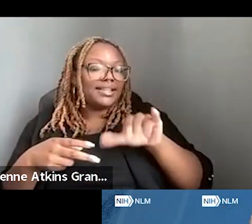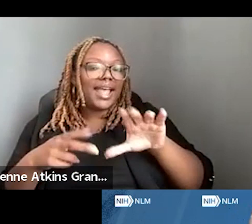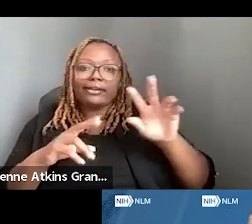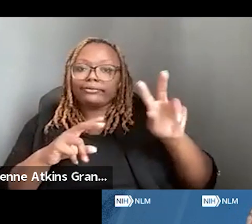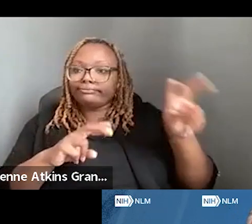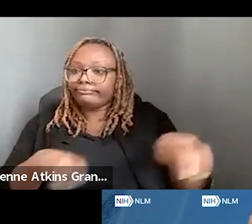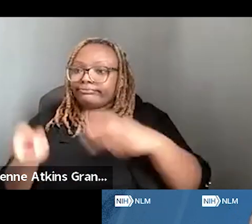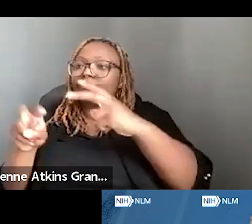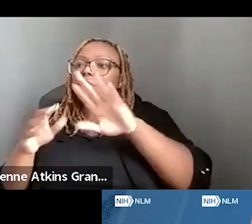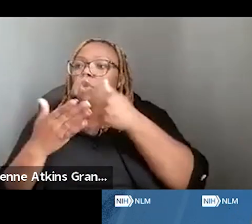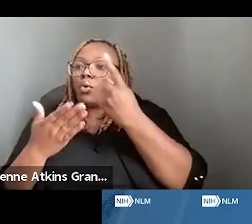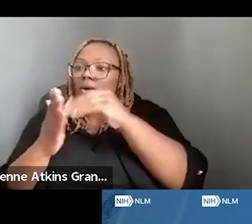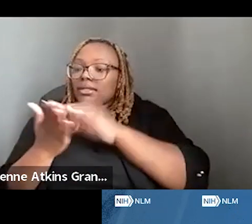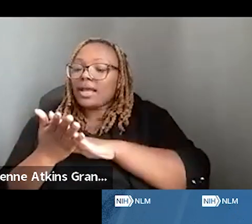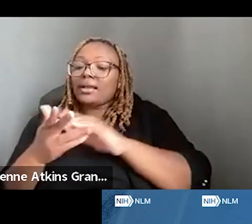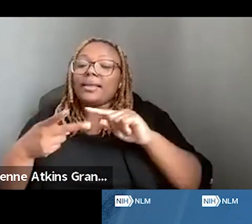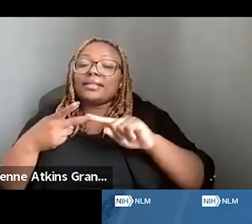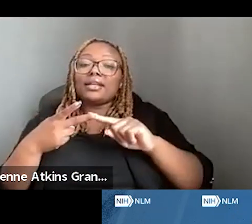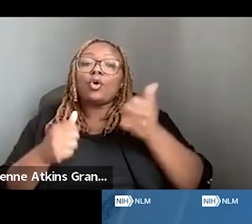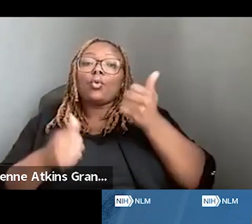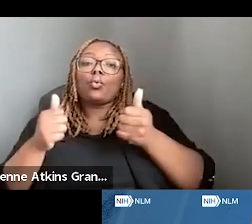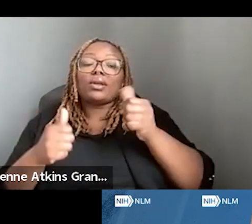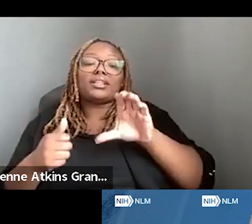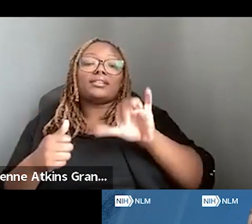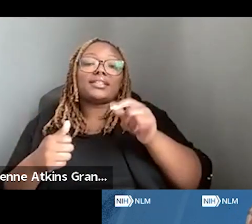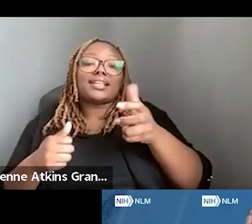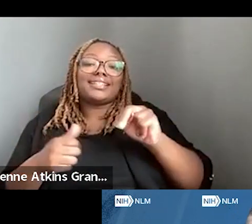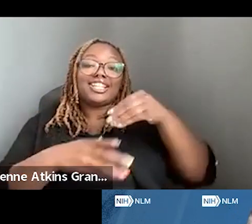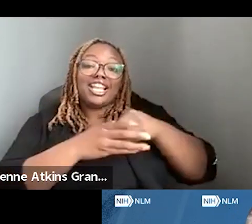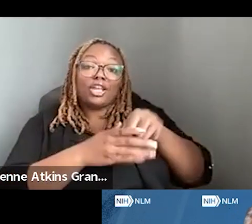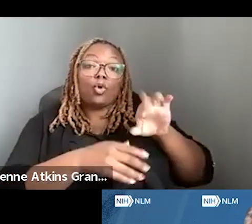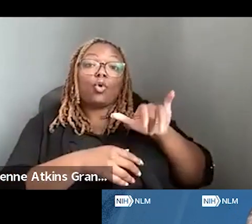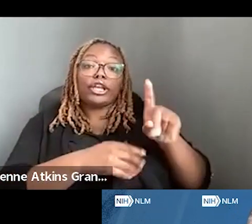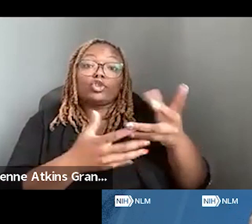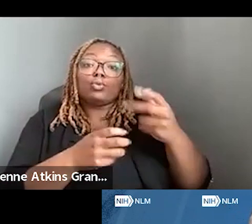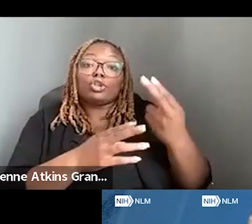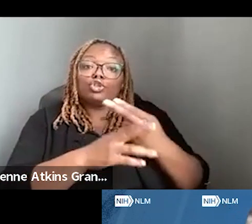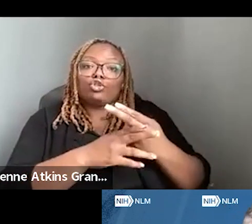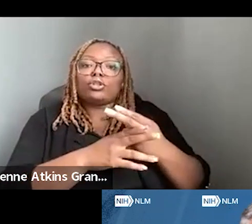The second one is which of the citations that are in ORCID that you want to use, and those will get added.